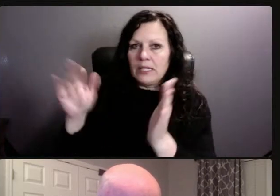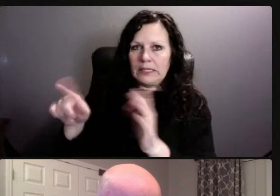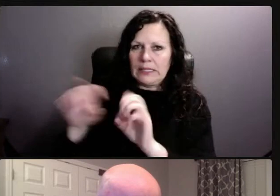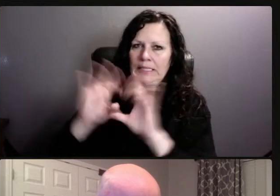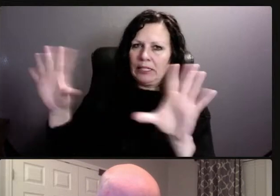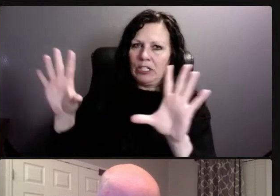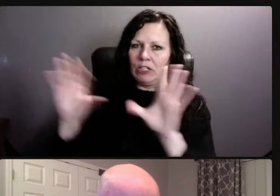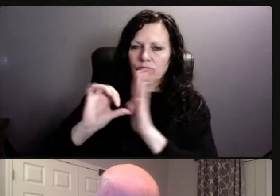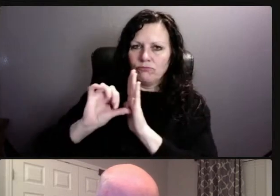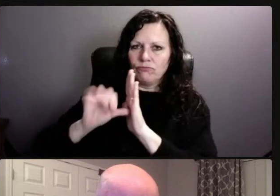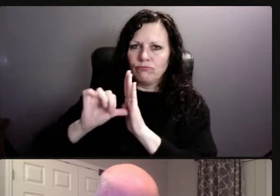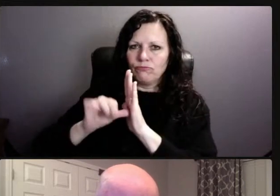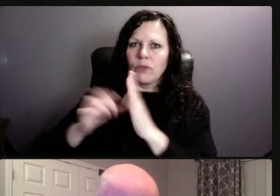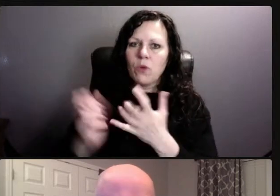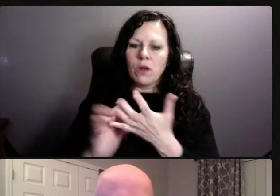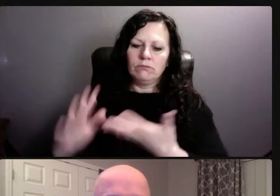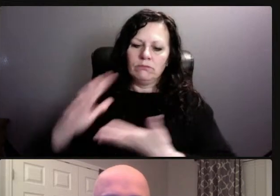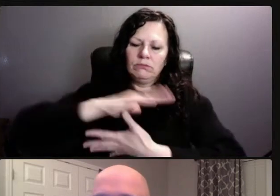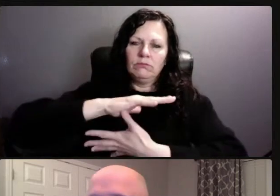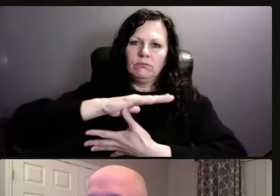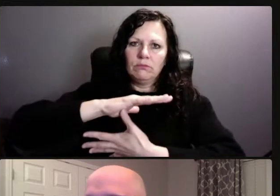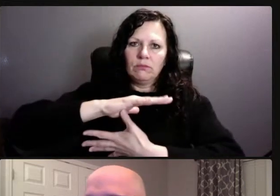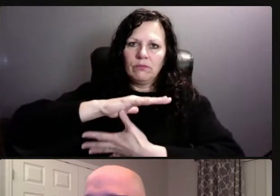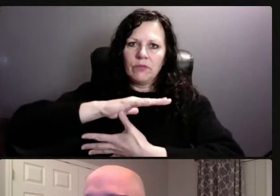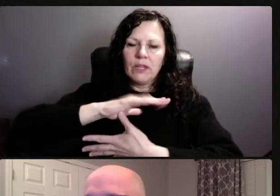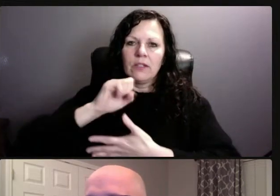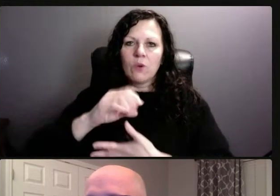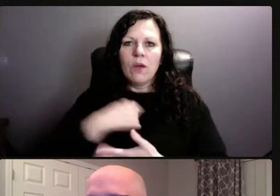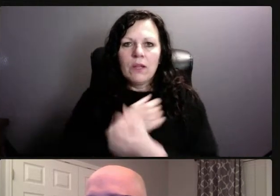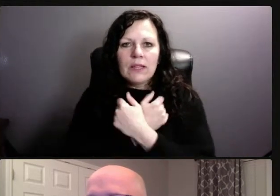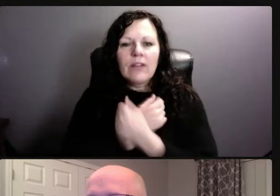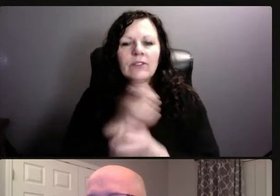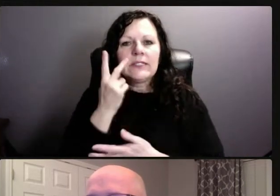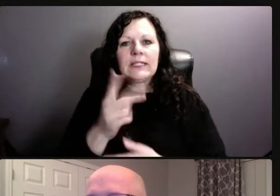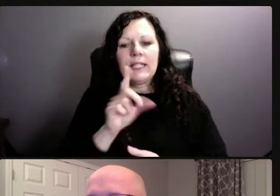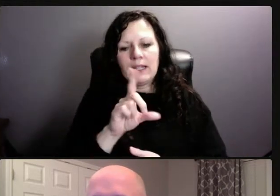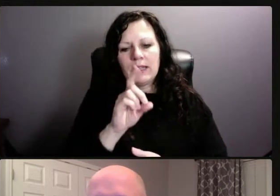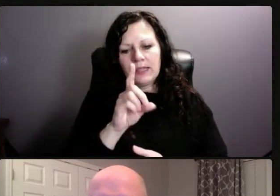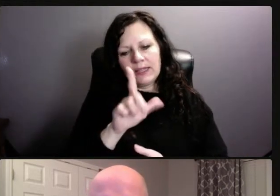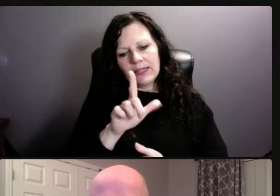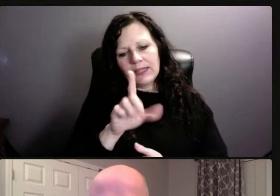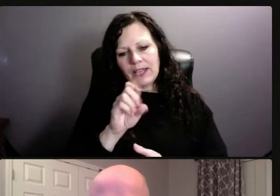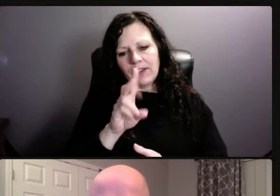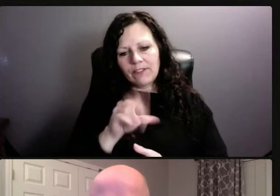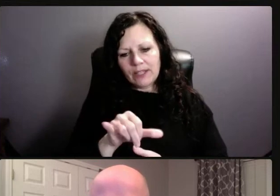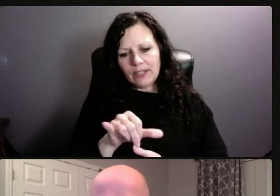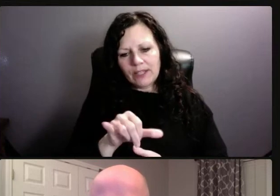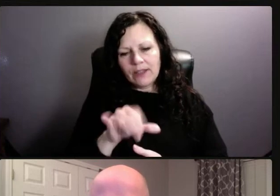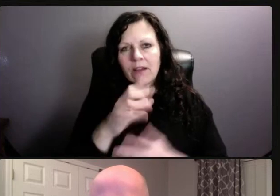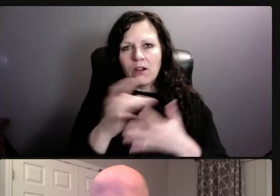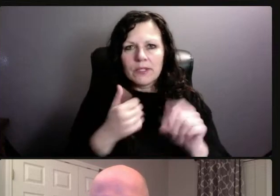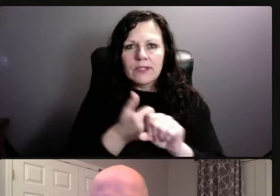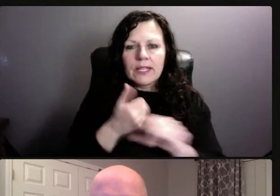WE ALL KNOW THAT.